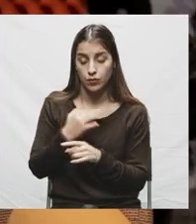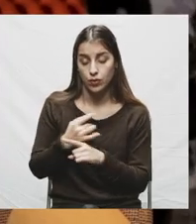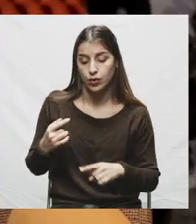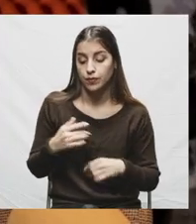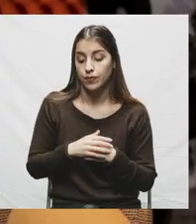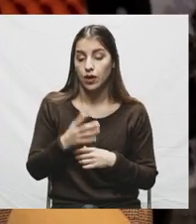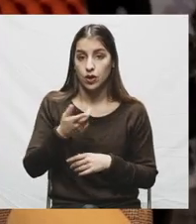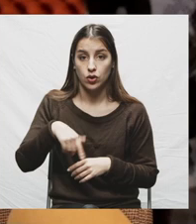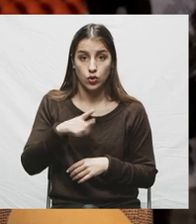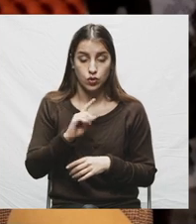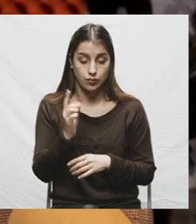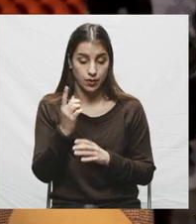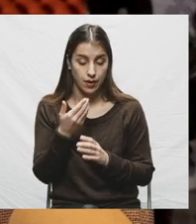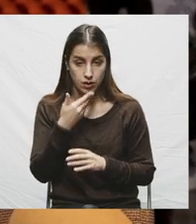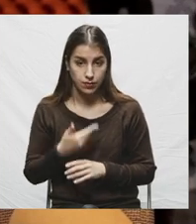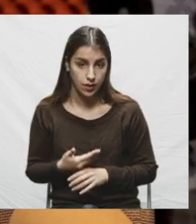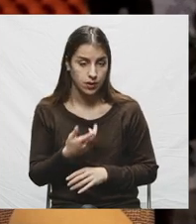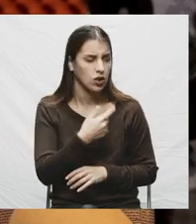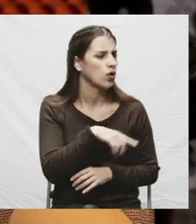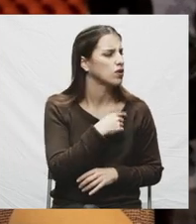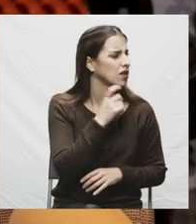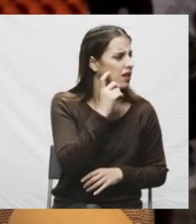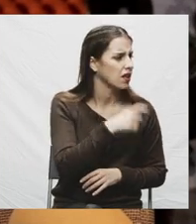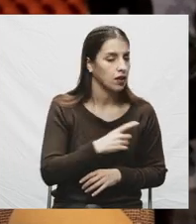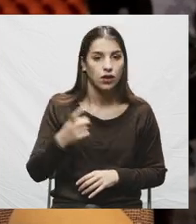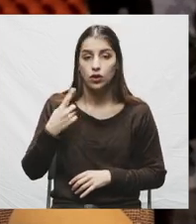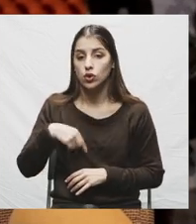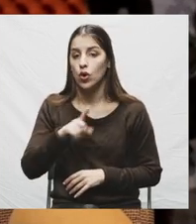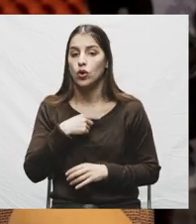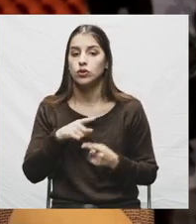We had had a first experience wich was Pós d'Arte. When you say we, who is we?